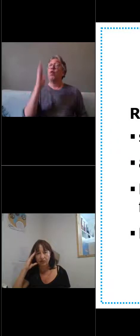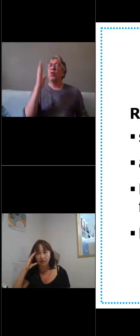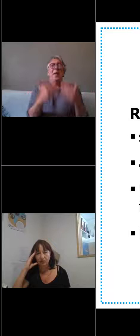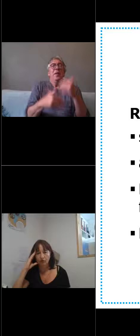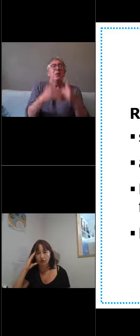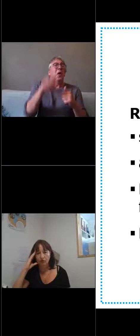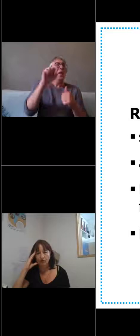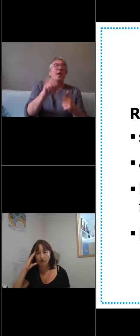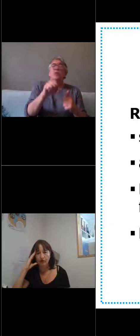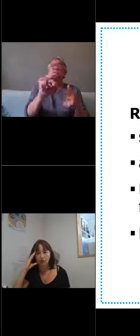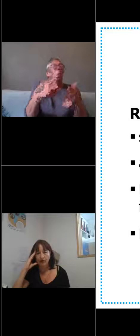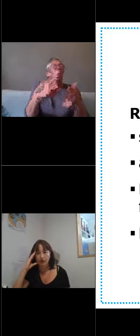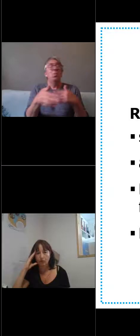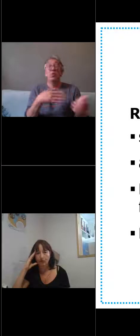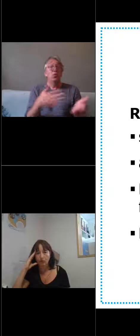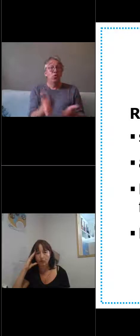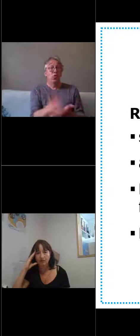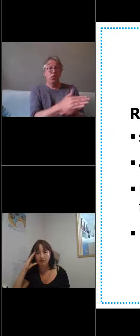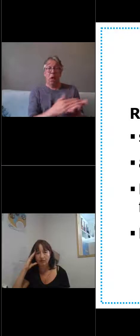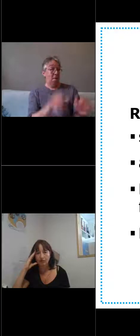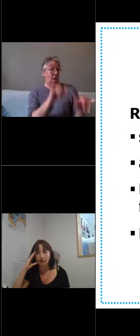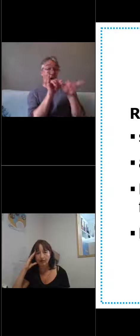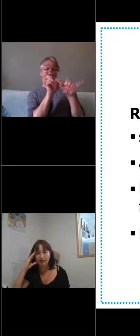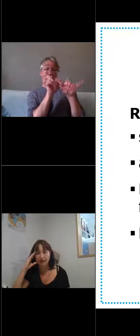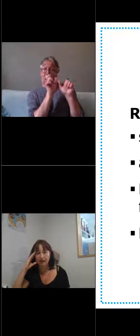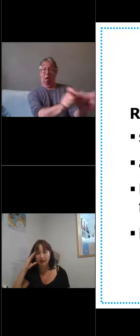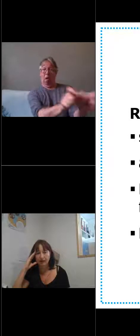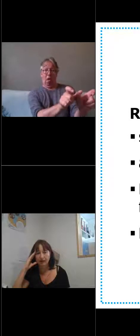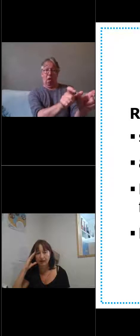some couldn't even say goodbye to their colleagues and friends.